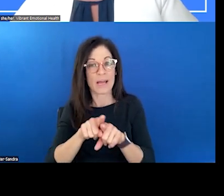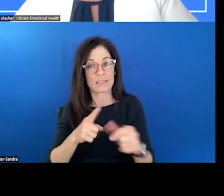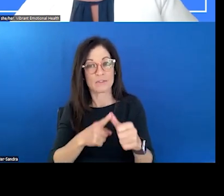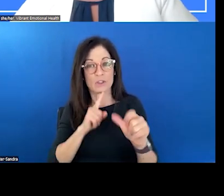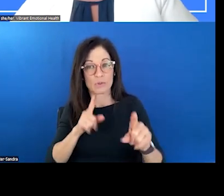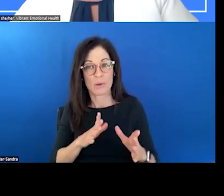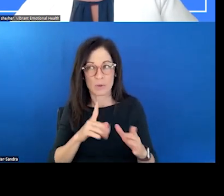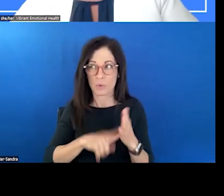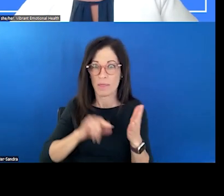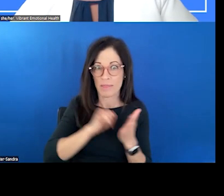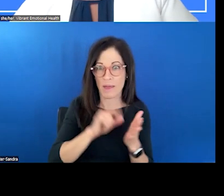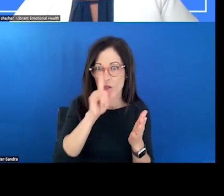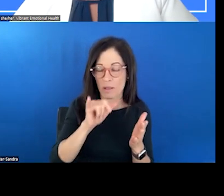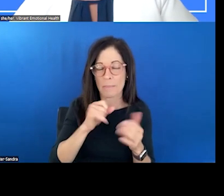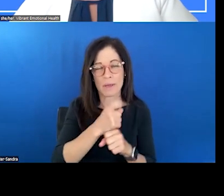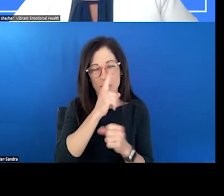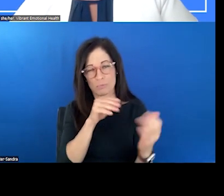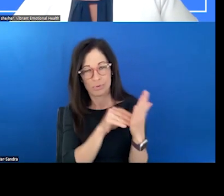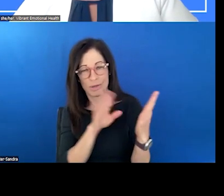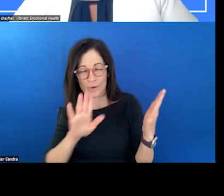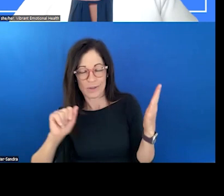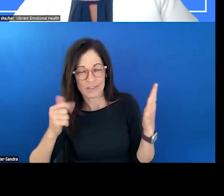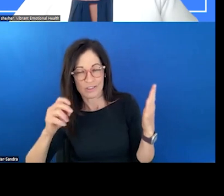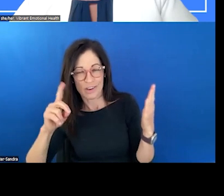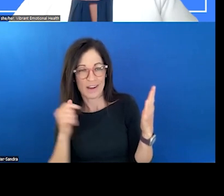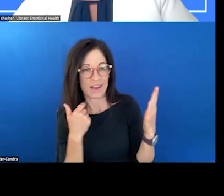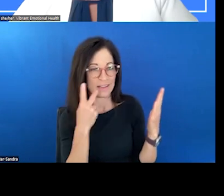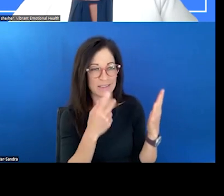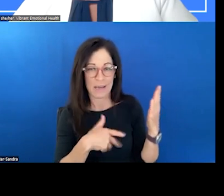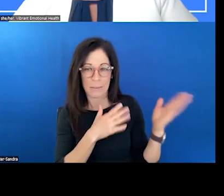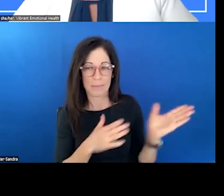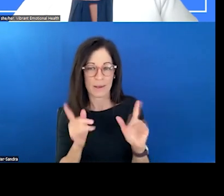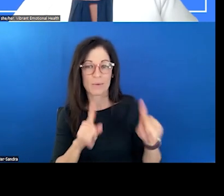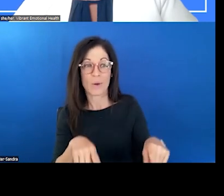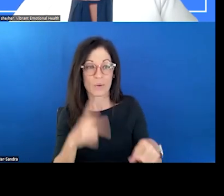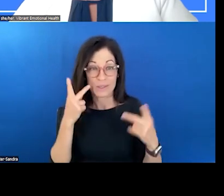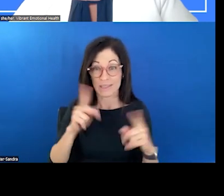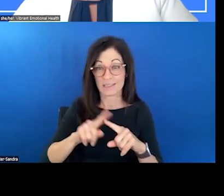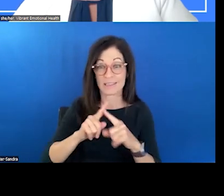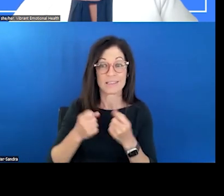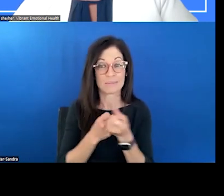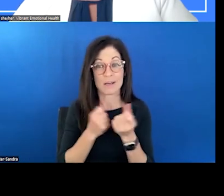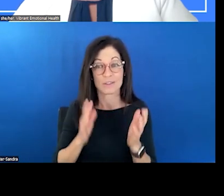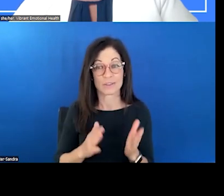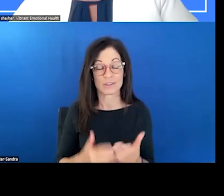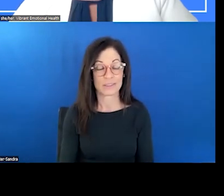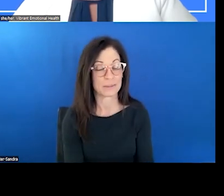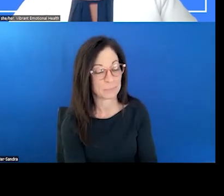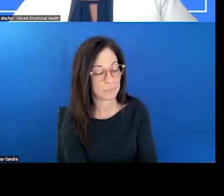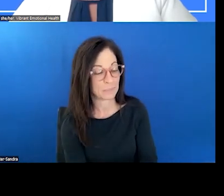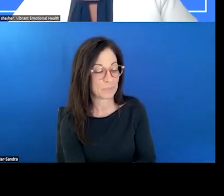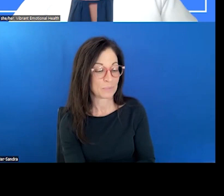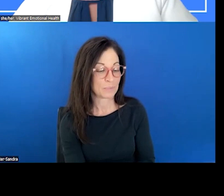MAKE SURE THAT IS ON YOUR AGENDA AND YOU CAN SEE THE SPONSORS THERE.